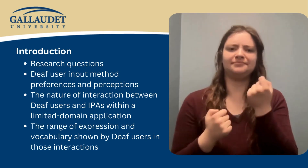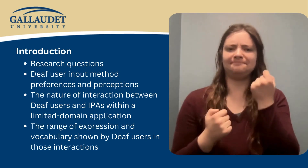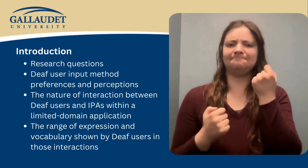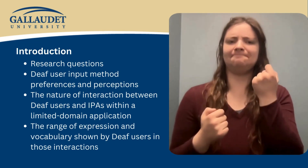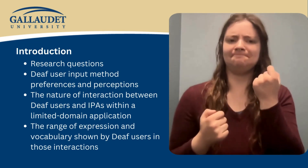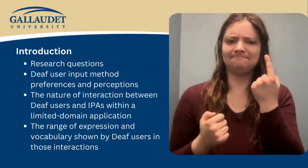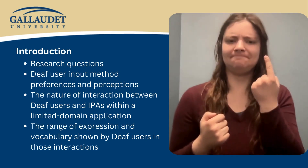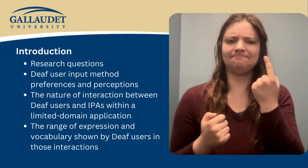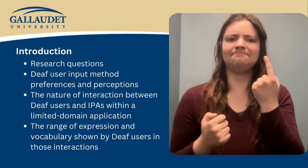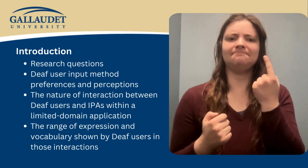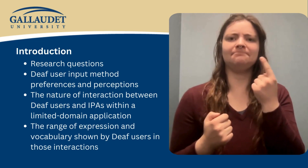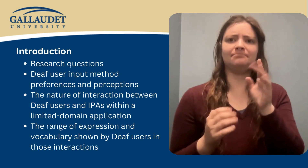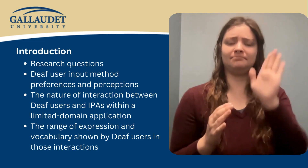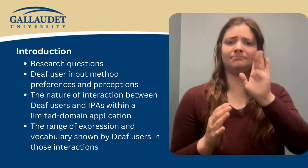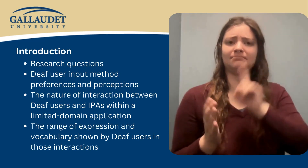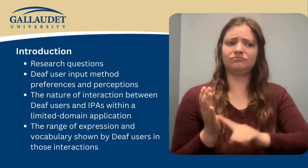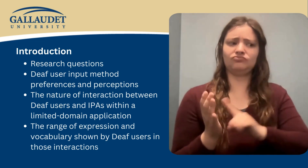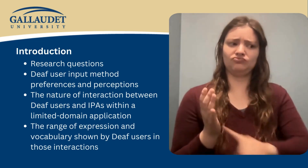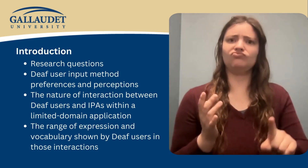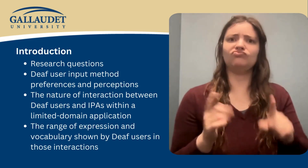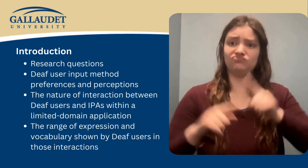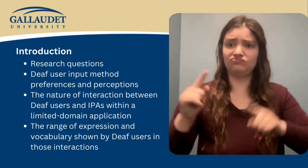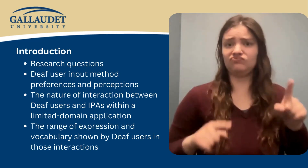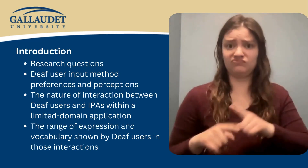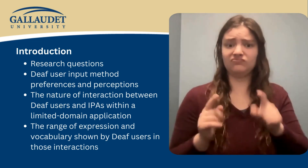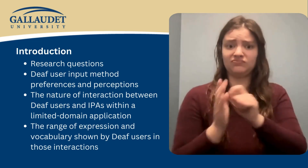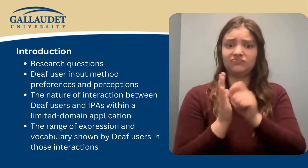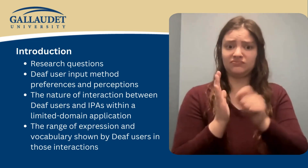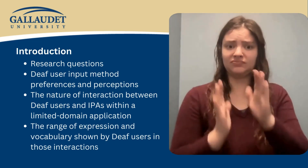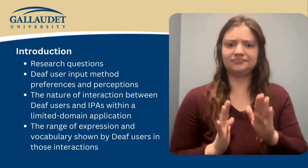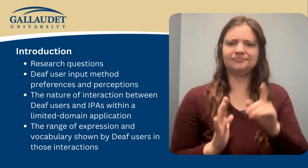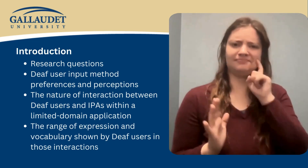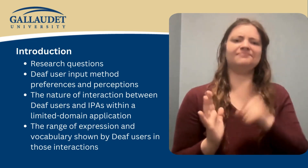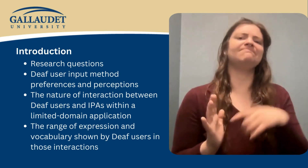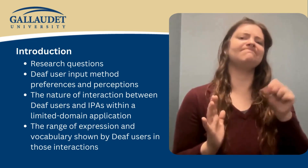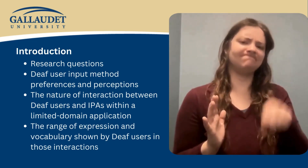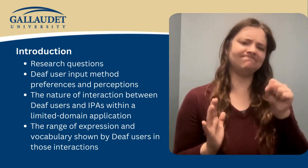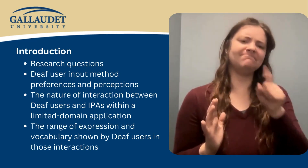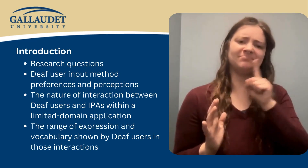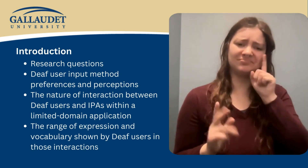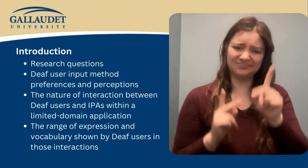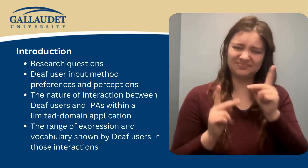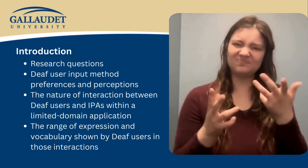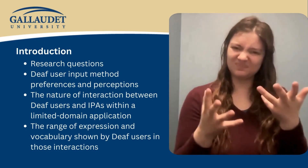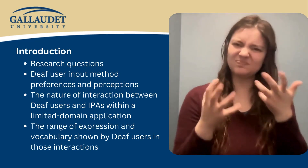ASR for short, that translates speech to text. Several past works by a variety of